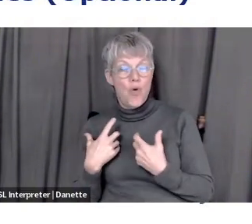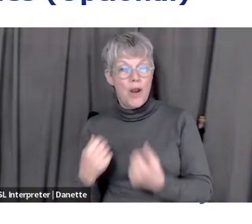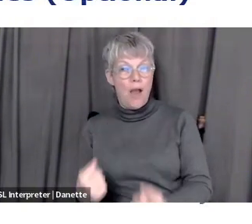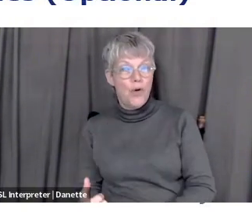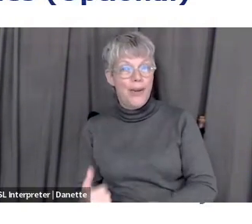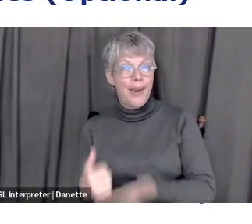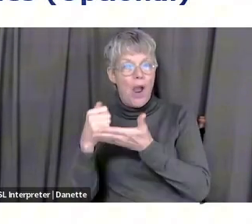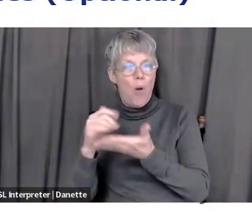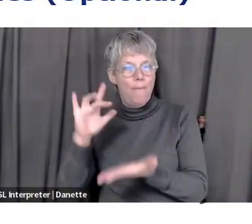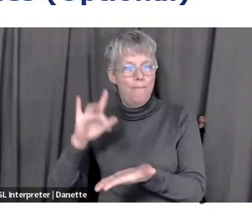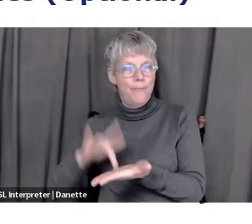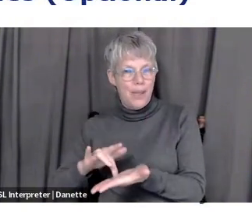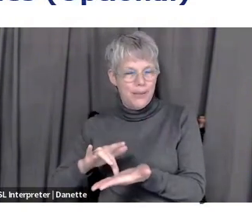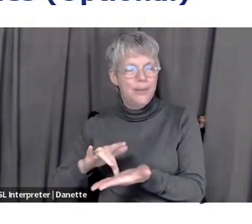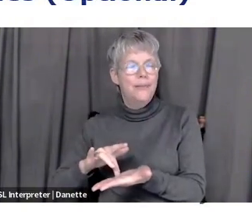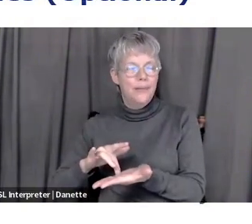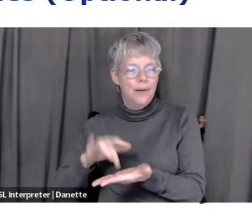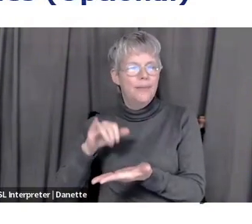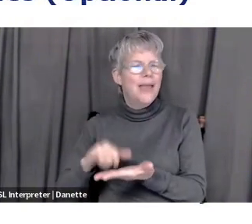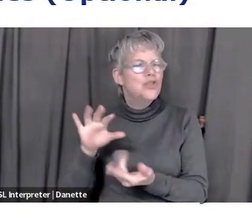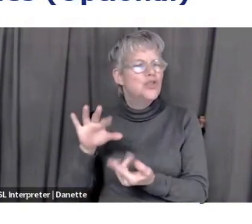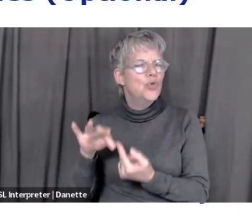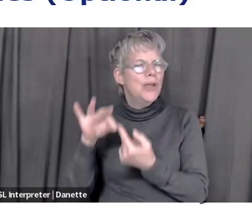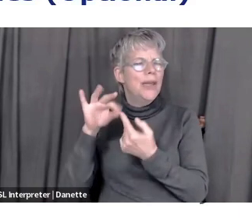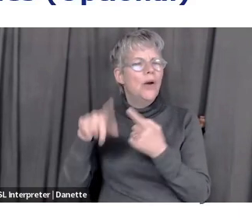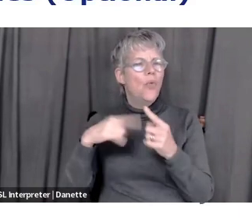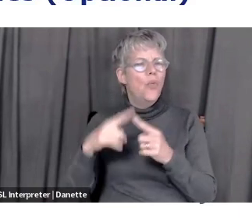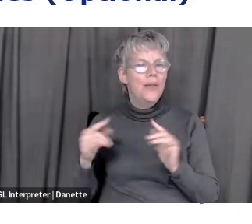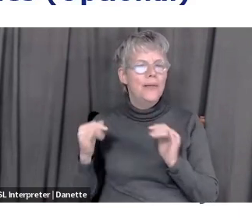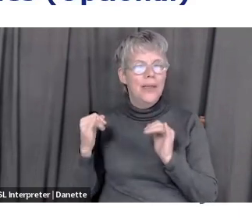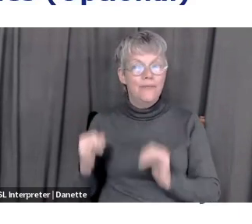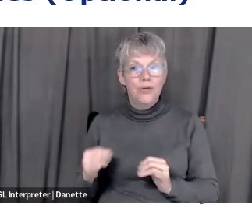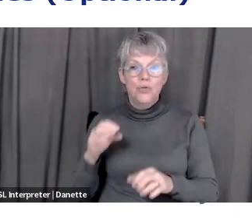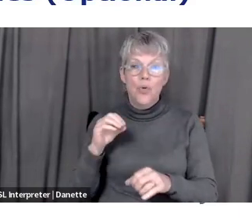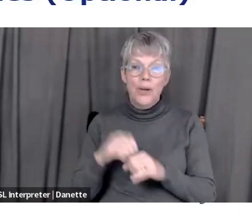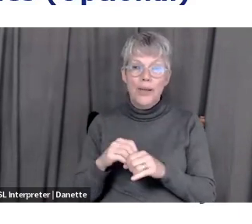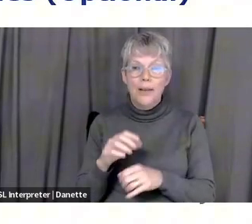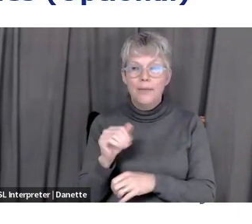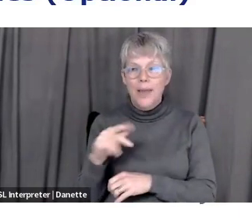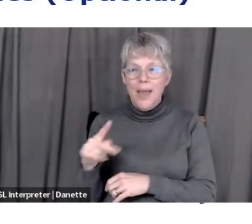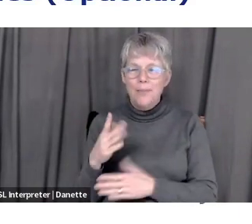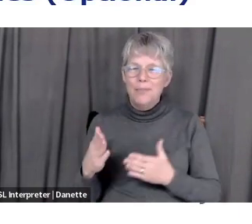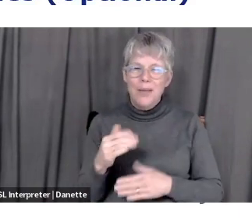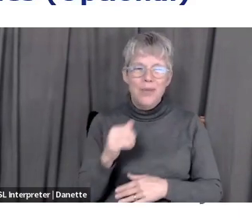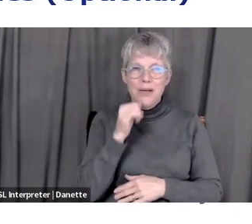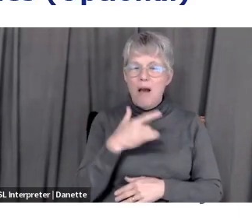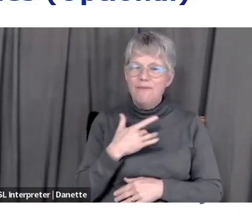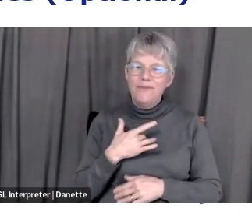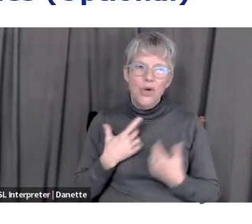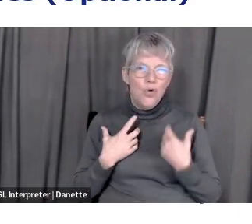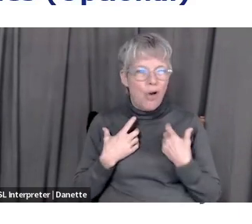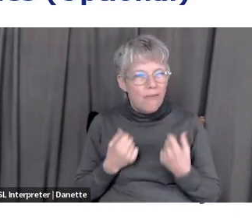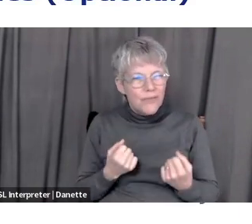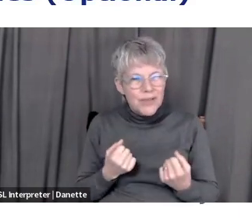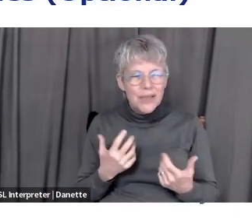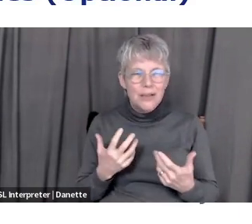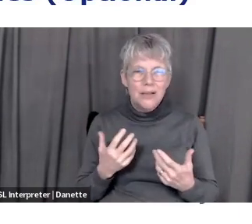Recovery help buttons. So this is what is really unique about the app. When an individual is in the app and they maybe are not feeling confident or